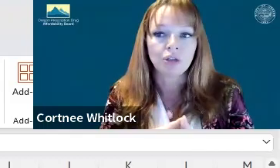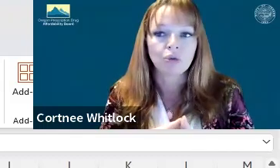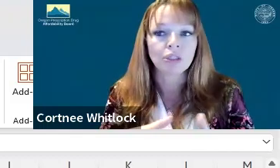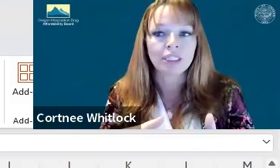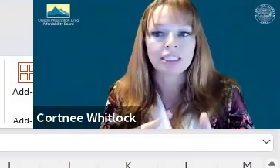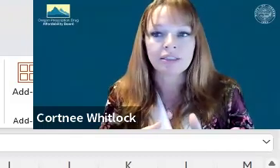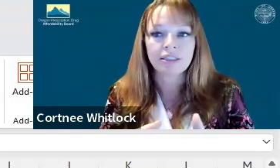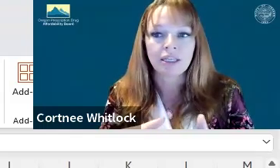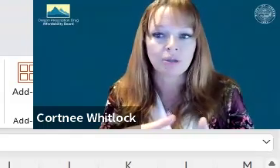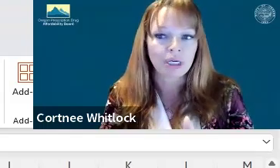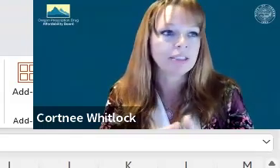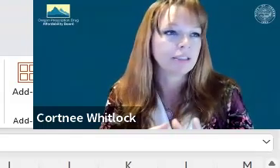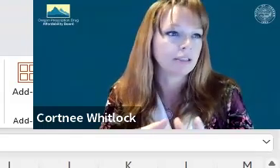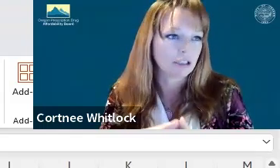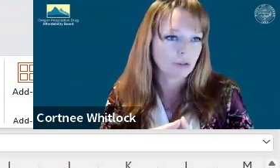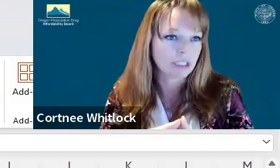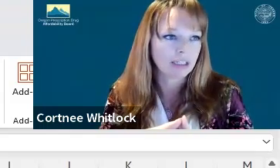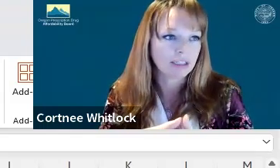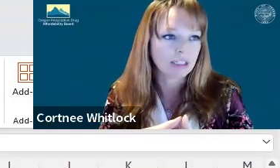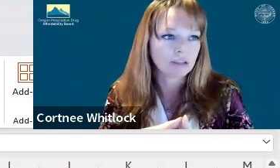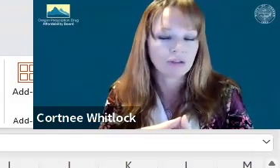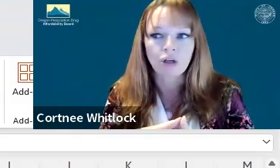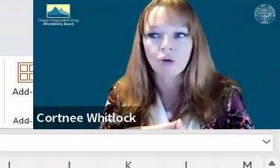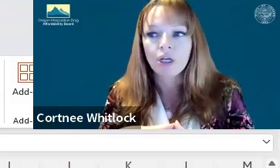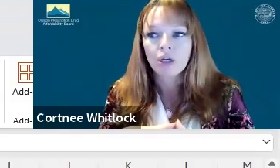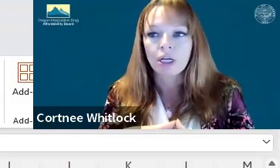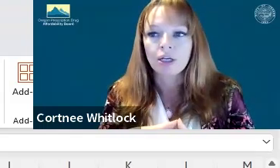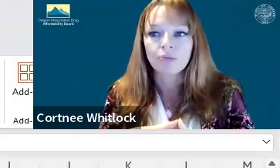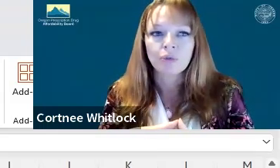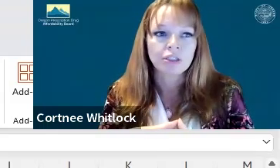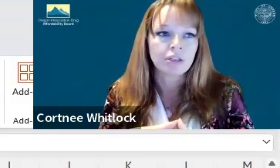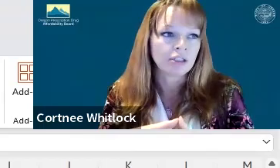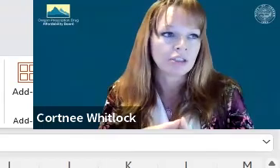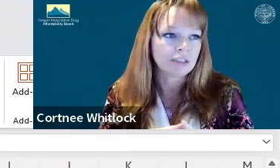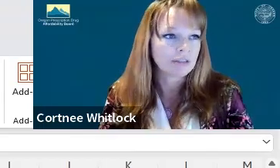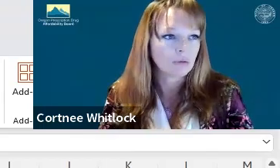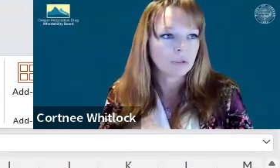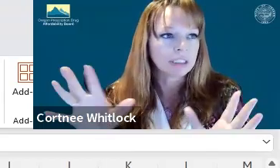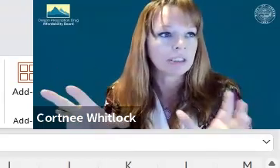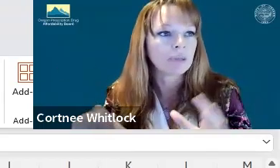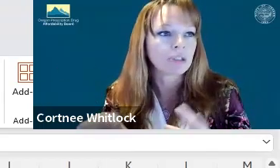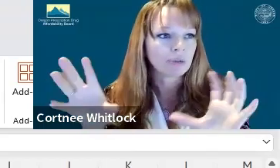um enrollees and the pricing and those kind of things. So, um, it's not just willy-nilly